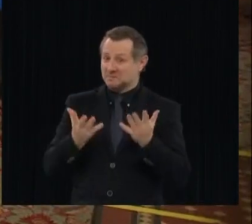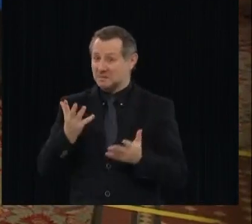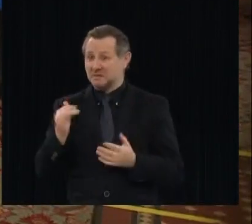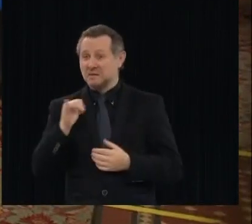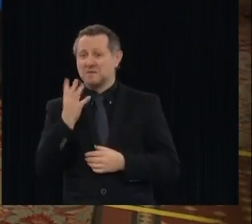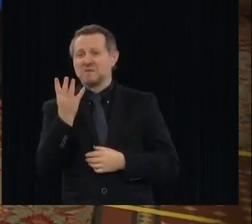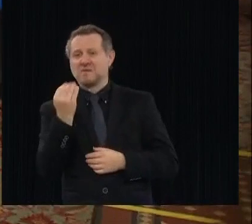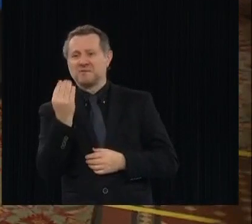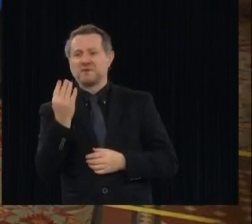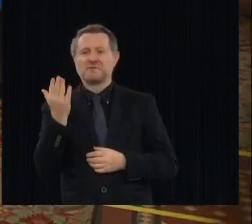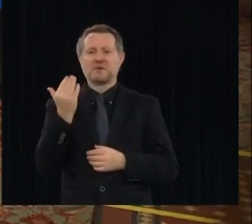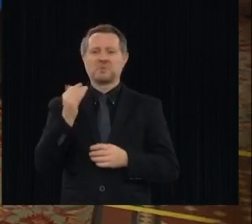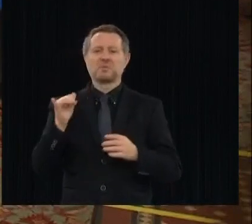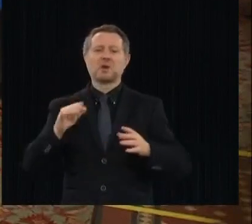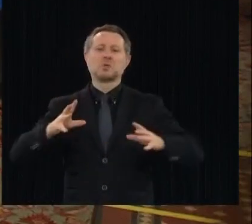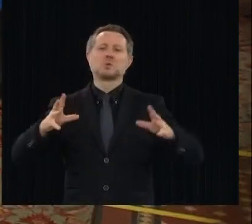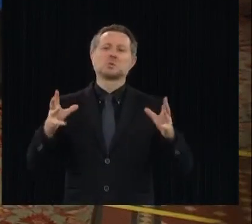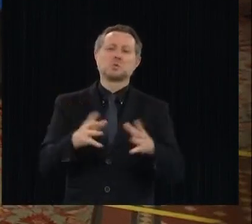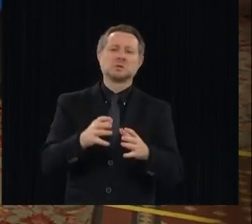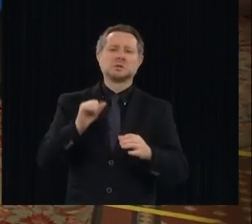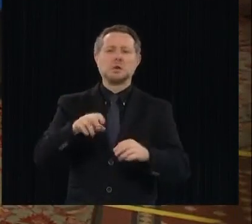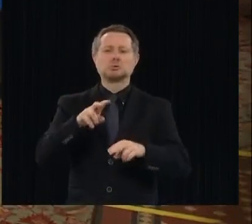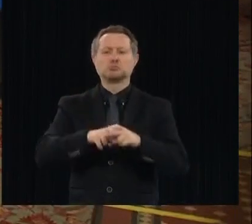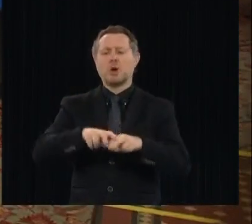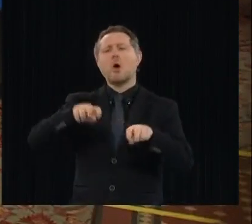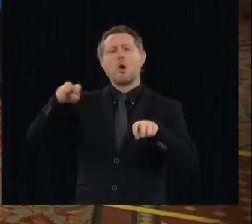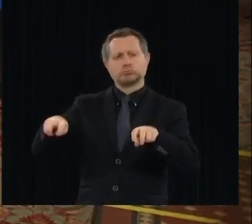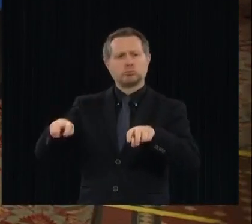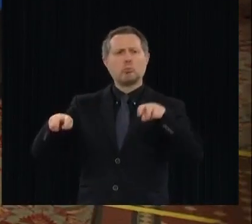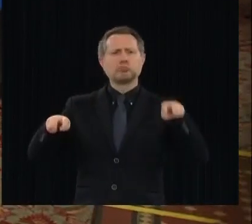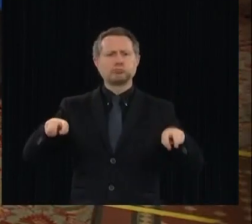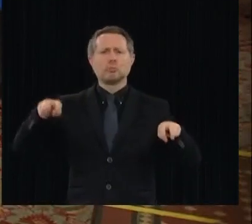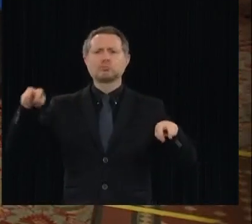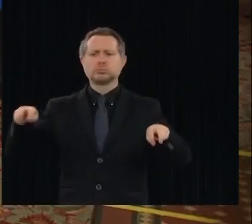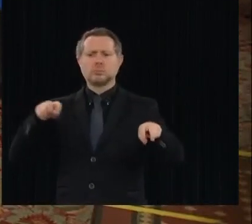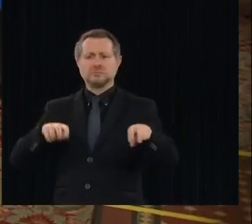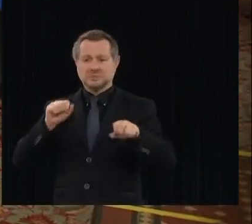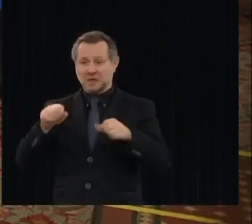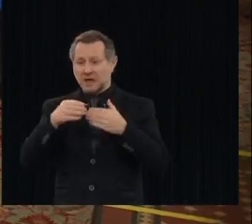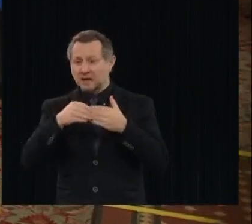PROBLEM DOWNSTATE.